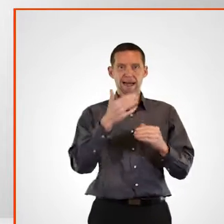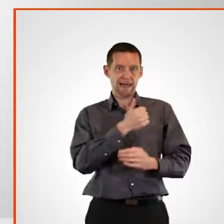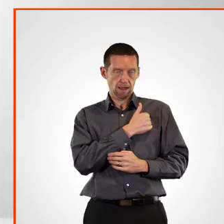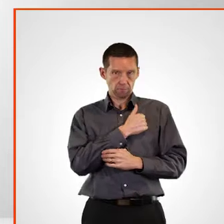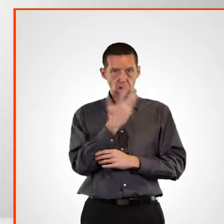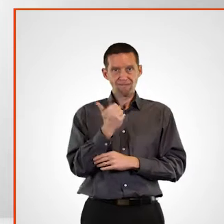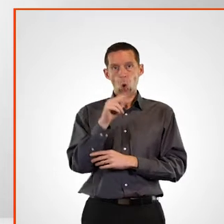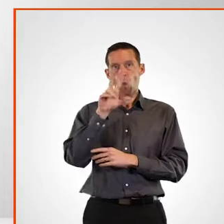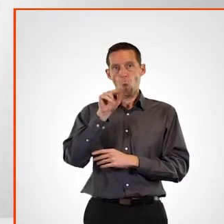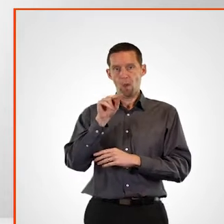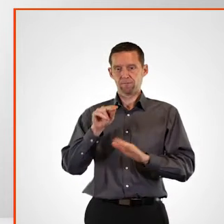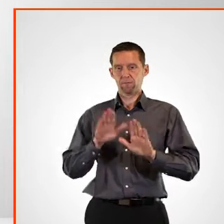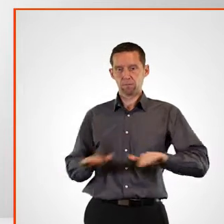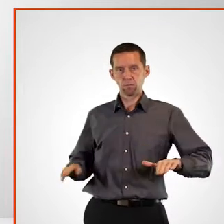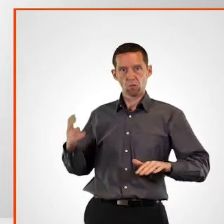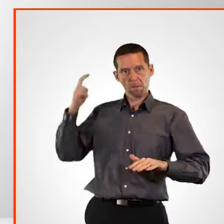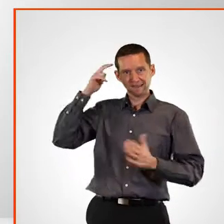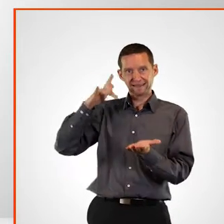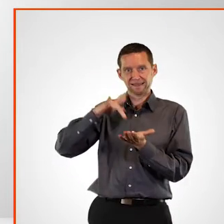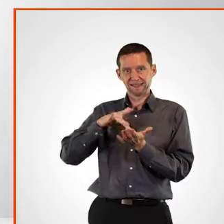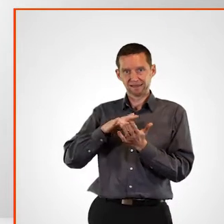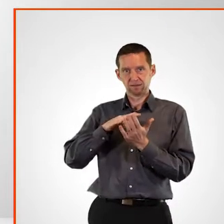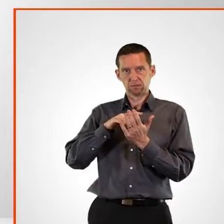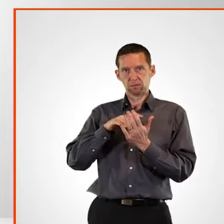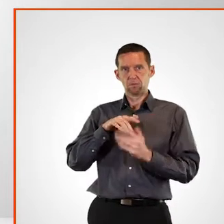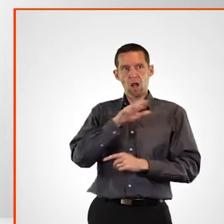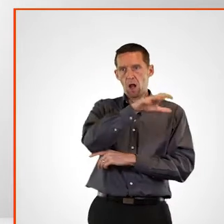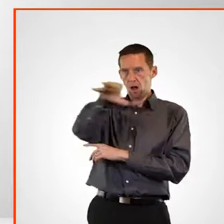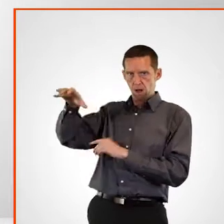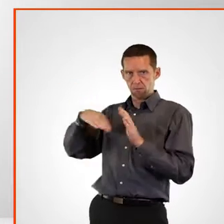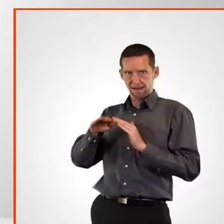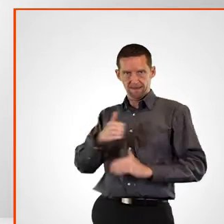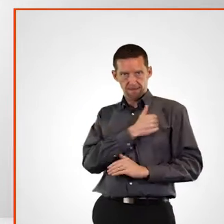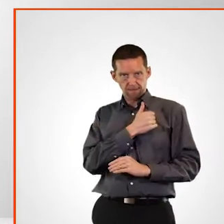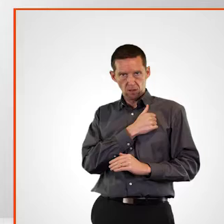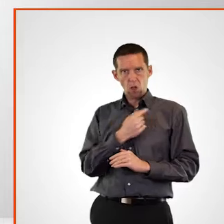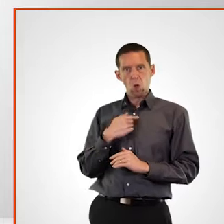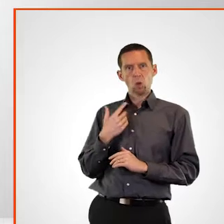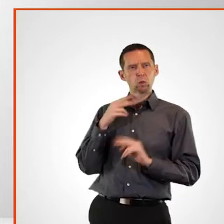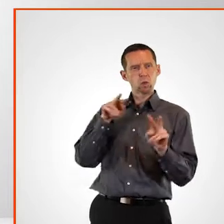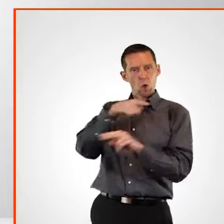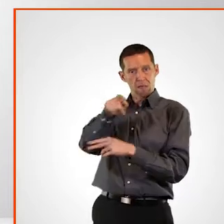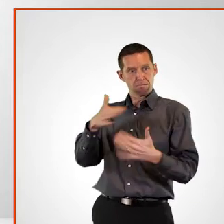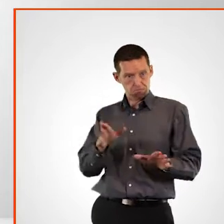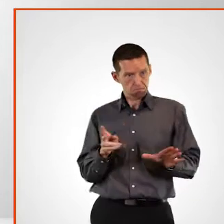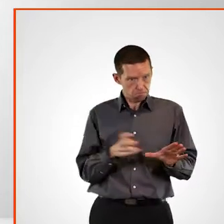is that we have 12 paediatric cochlear implant centres. And we wanted to see who would they implant and who would they not implant,